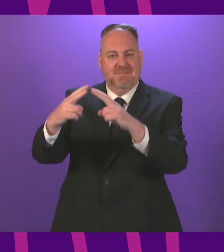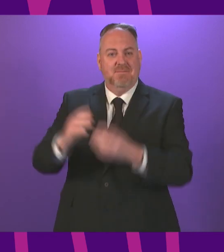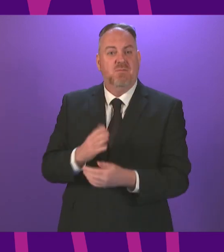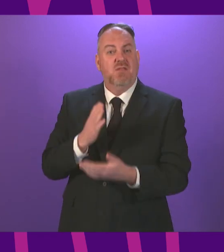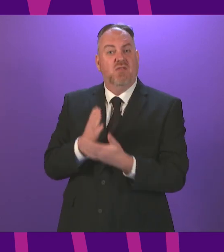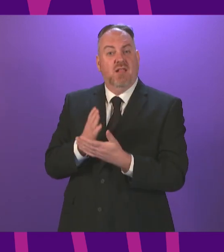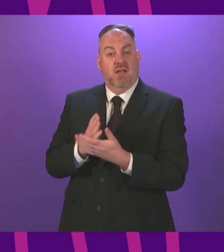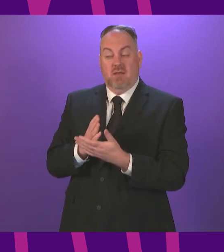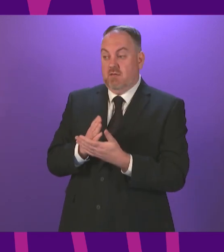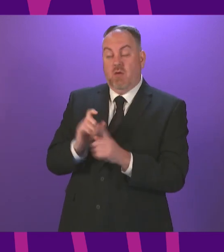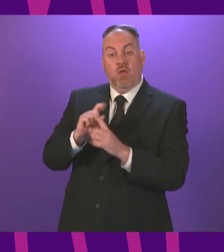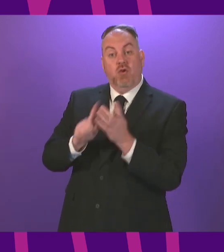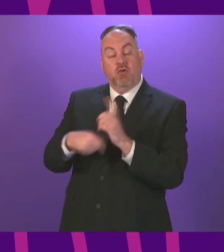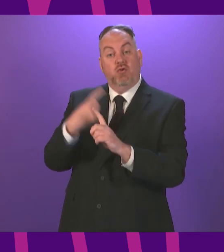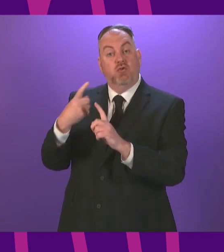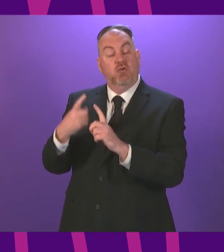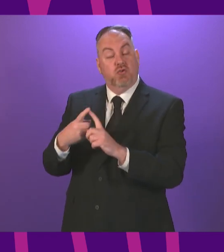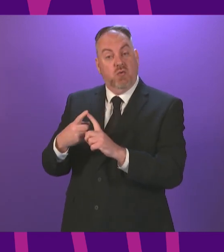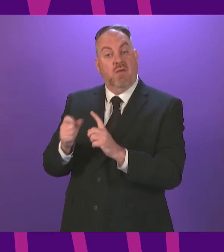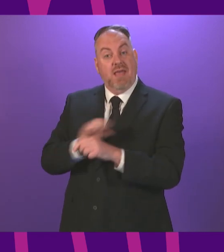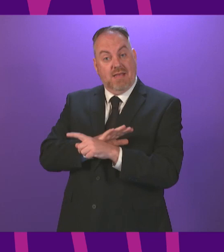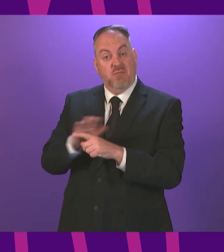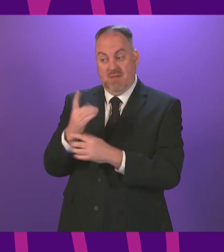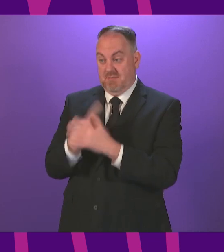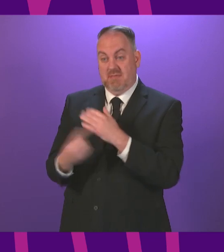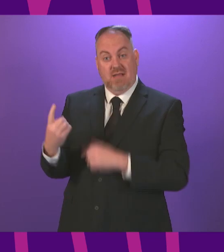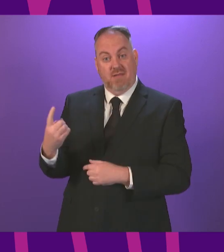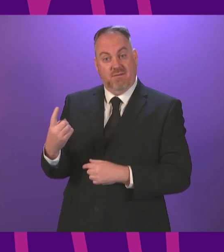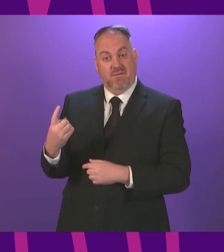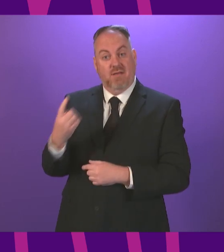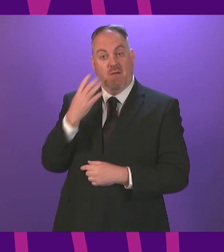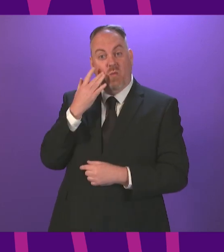One of the Duke of Edinburgh’s early engagements in Scotland, shortly after the Queen’s coronation,